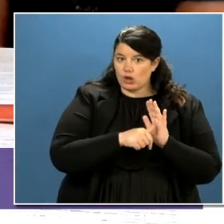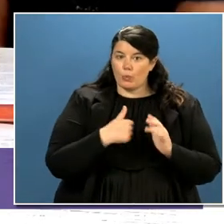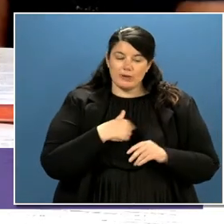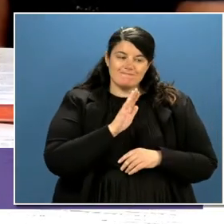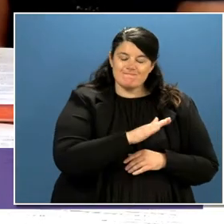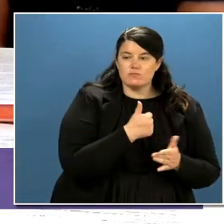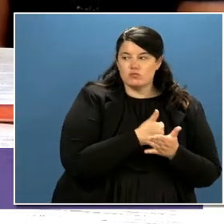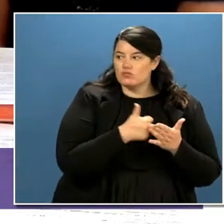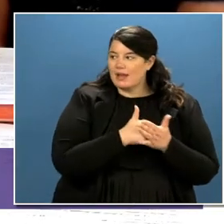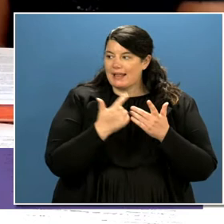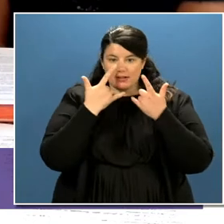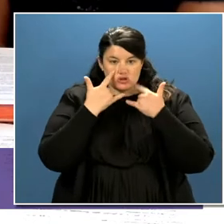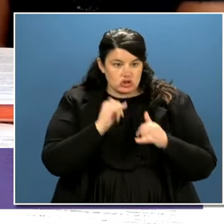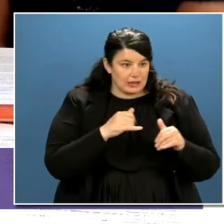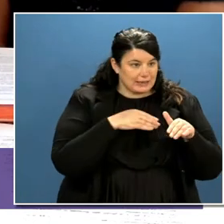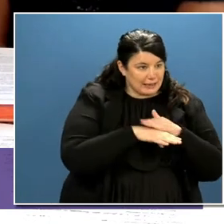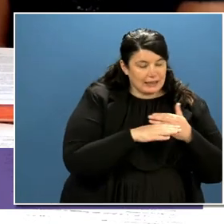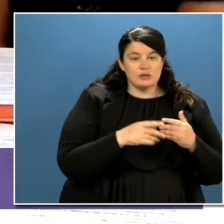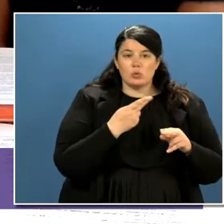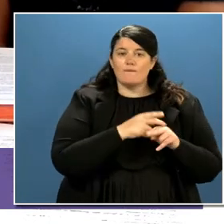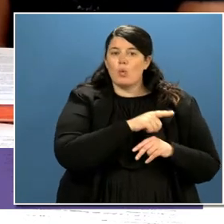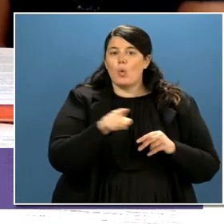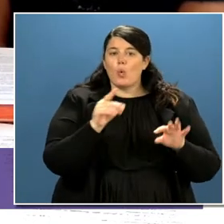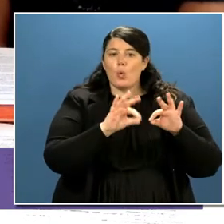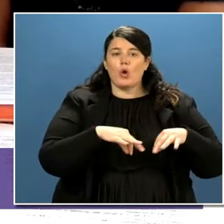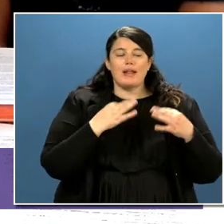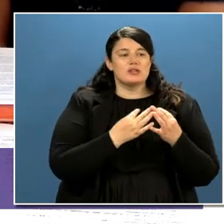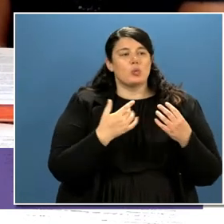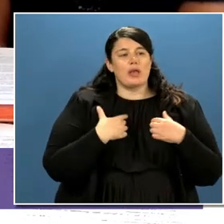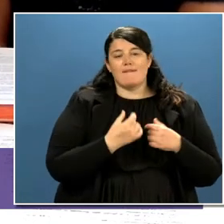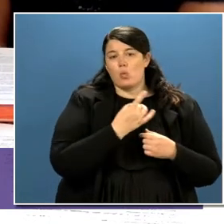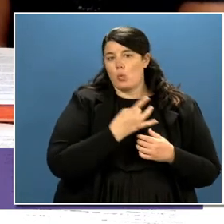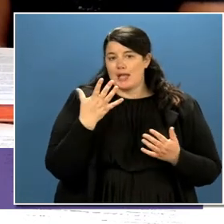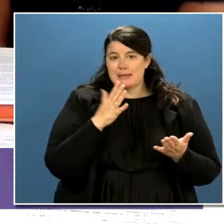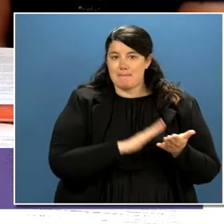We, for these organisations, will have monthly almost like governance meetings